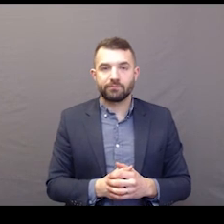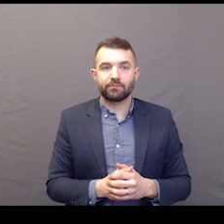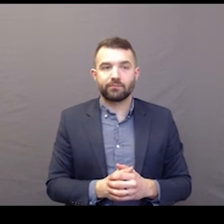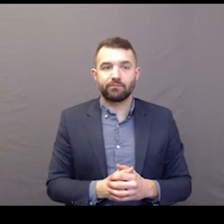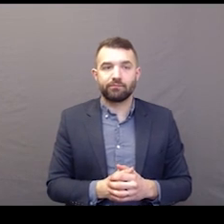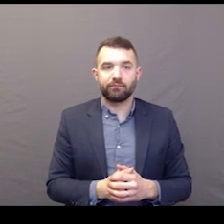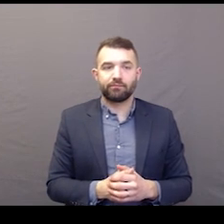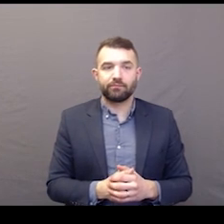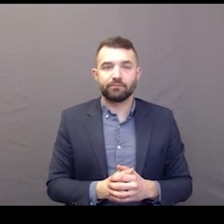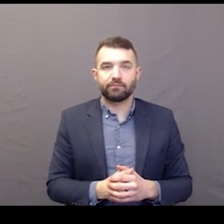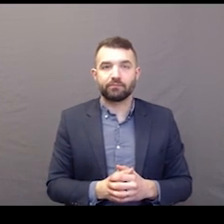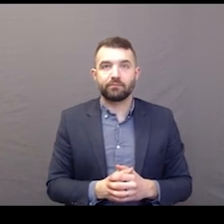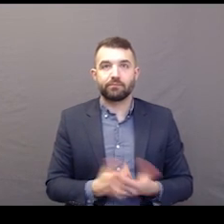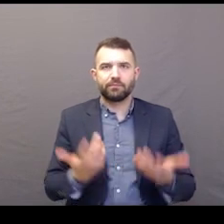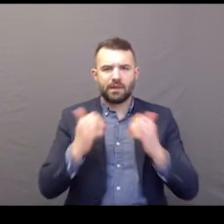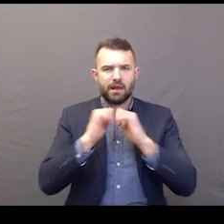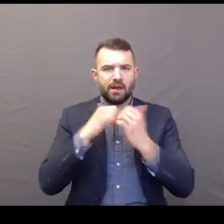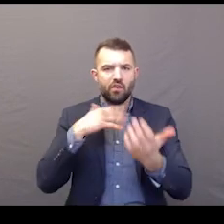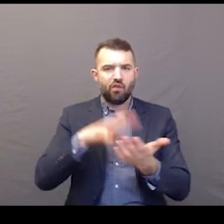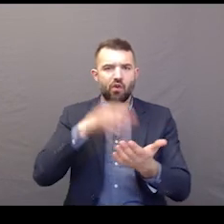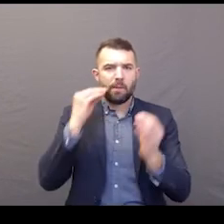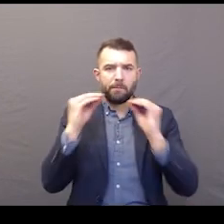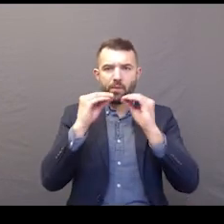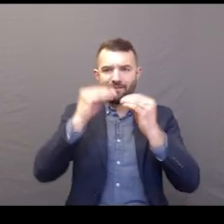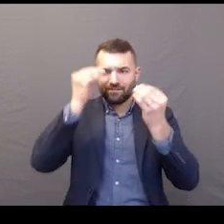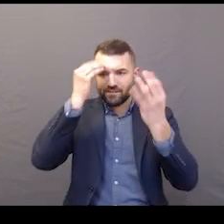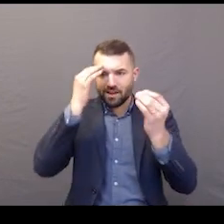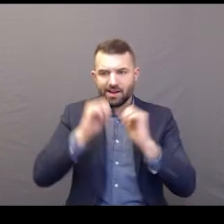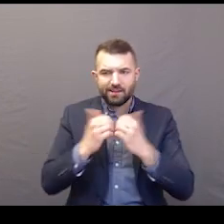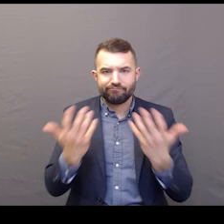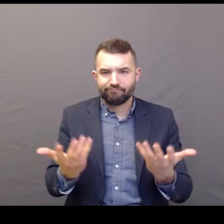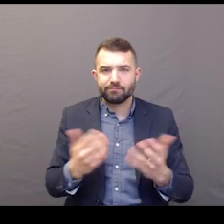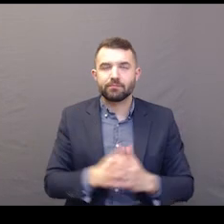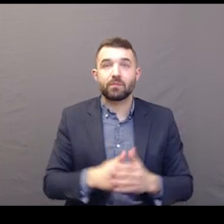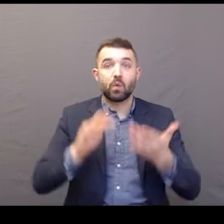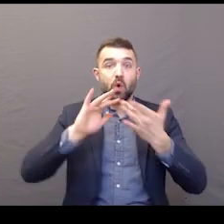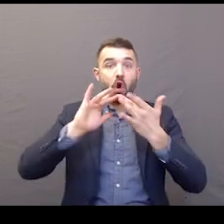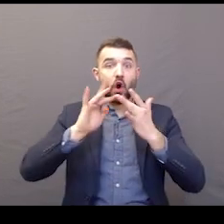One way you can learn more about the project is by visiting our online open house by March 11